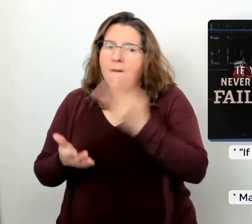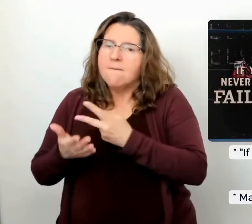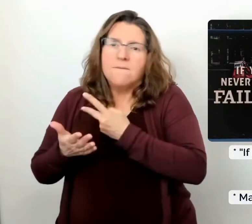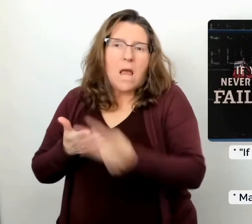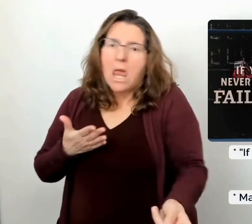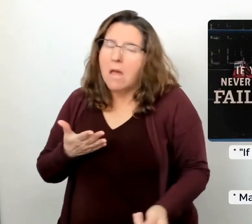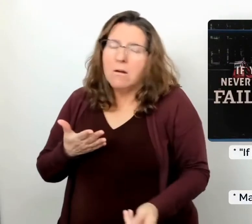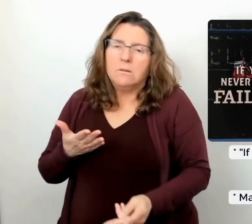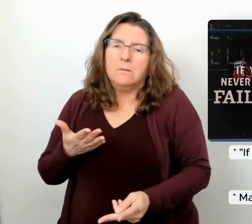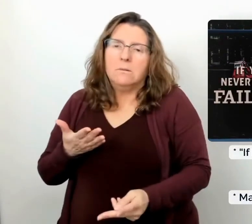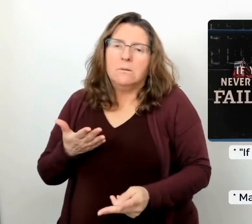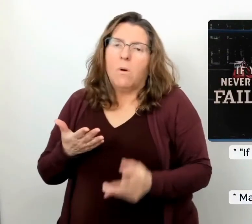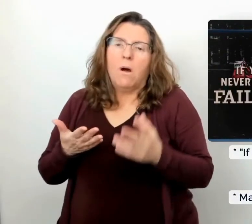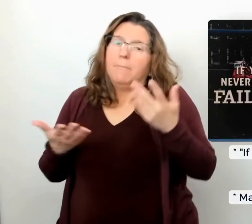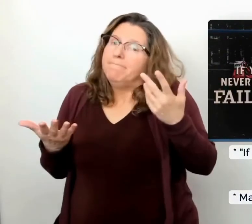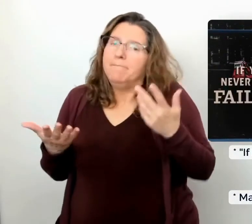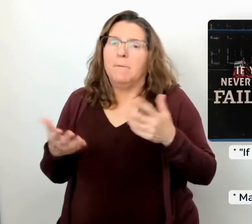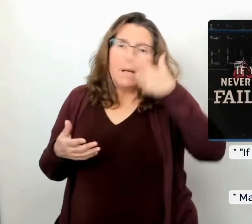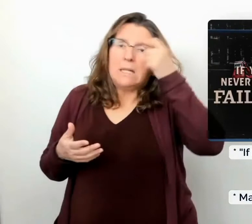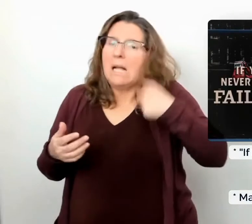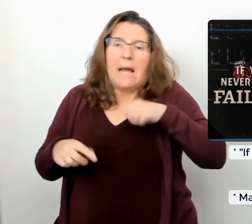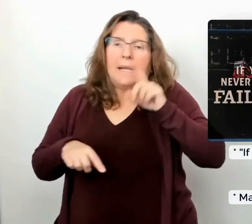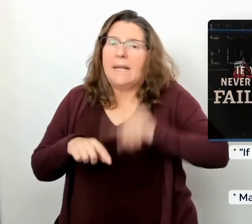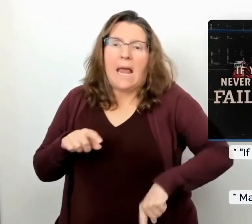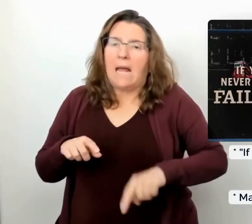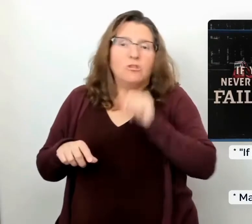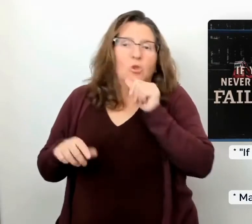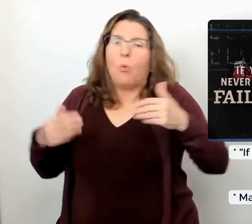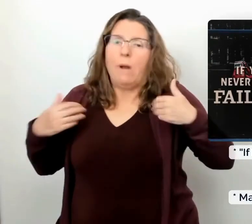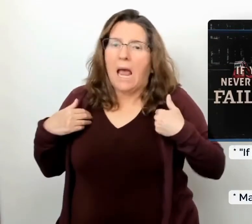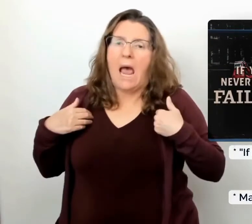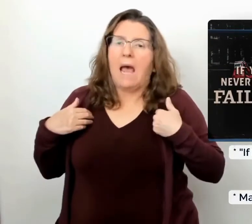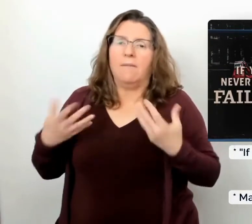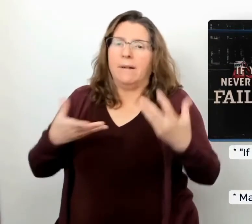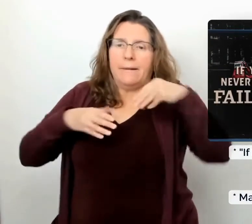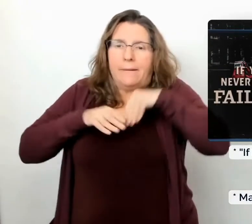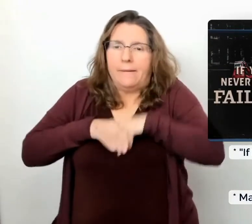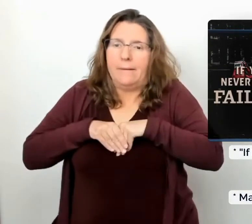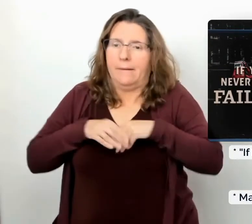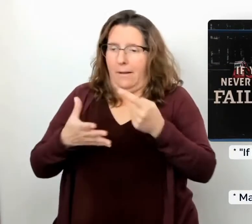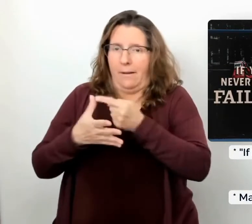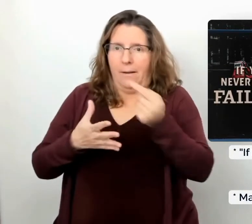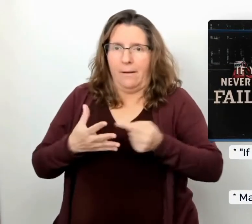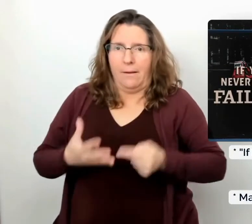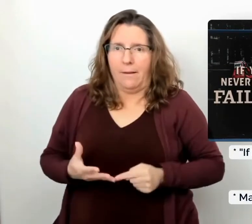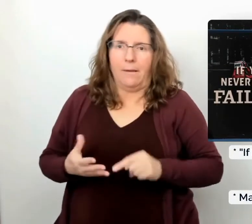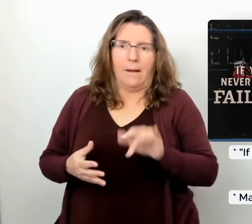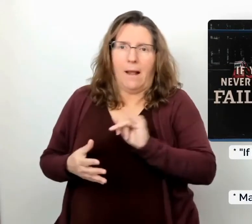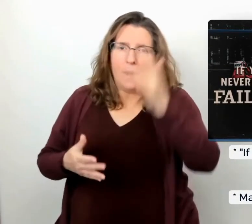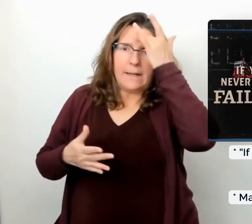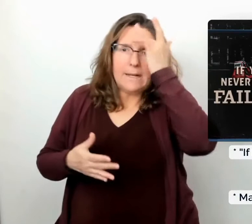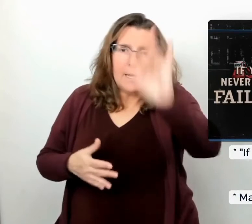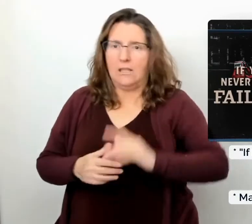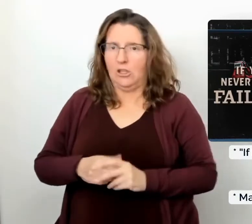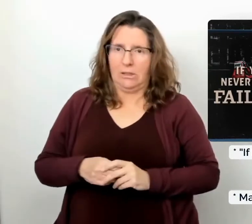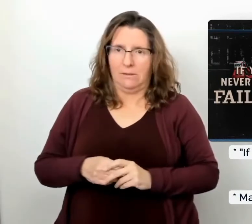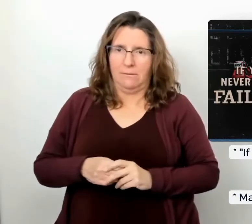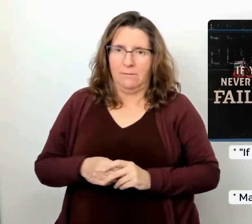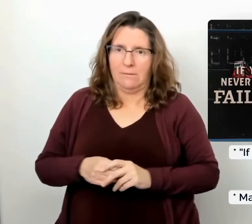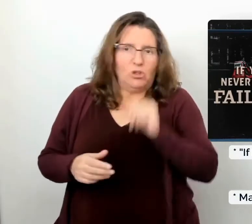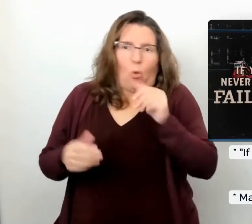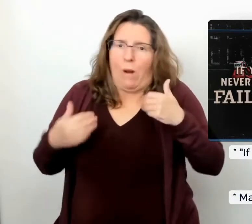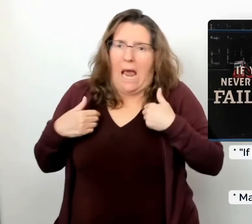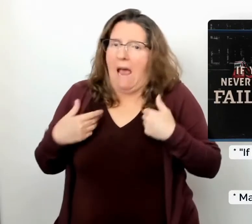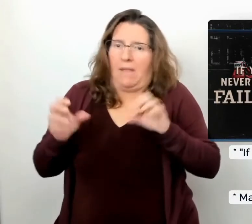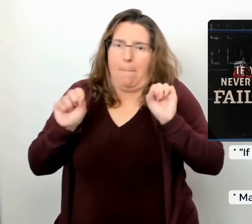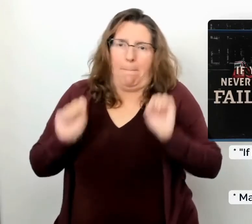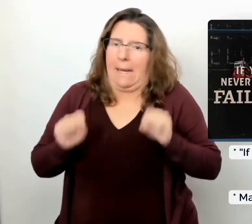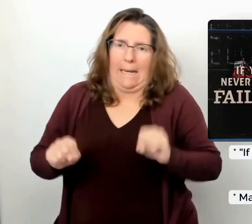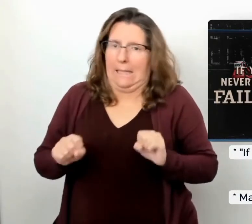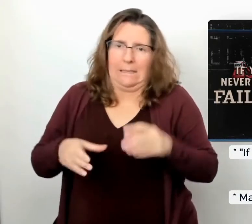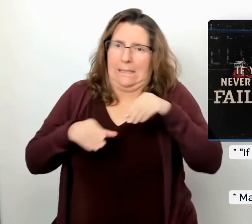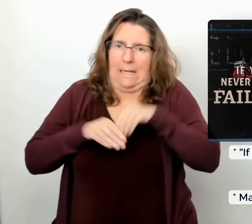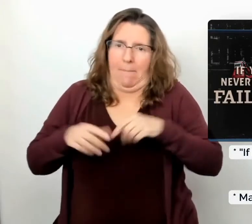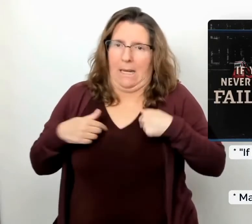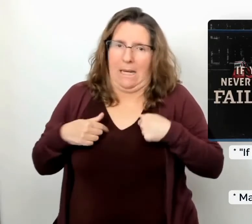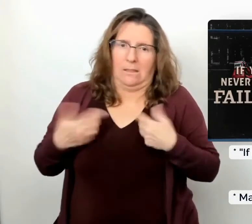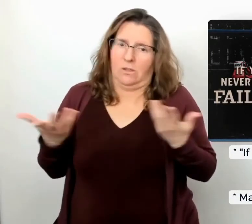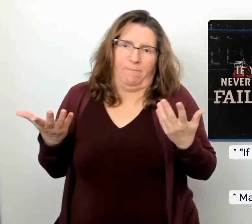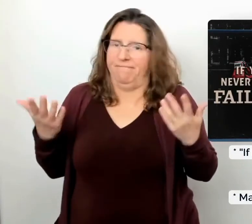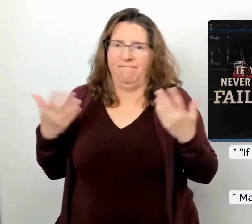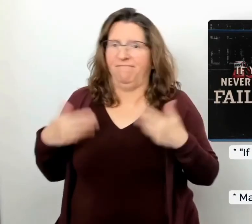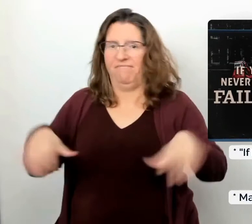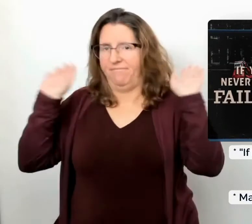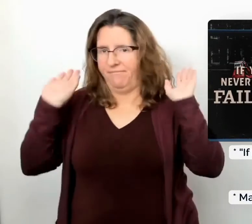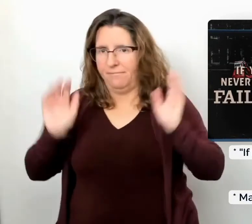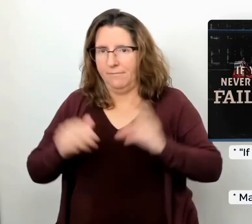The fixed mindset attributes failure to a lack of innate abilities, such as intelligence or other abilities.